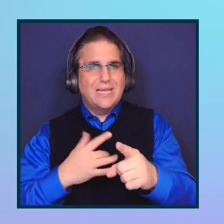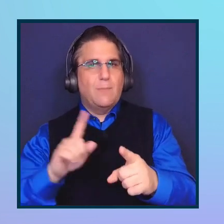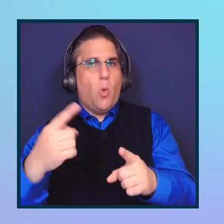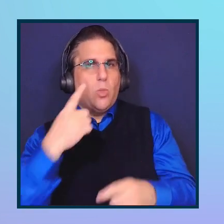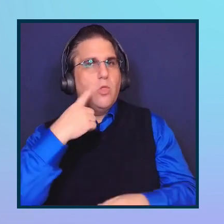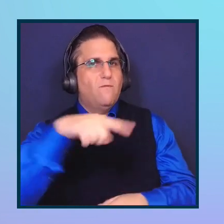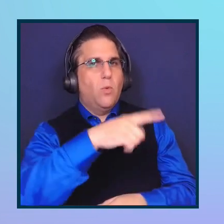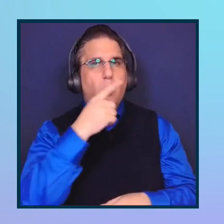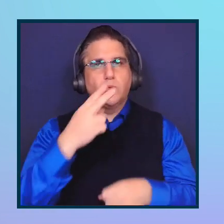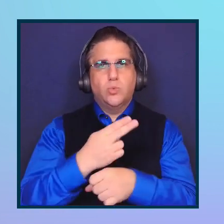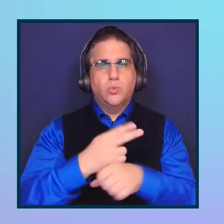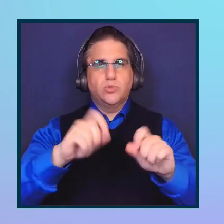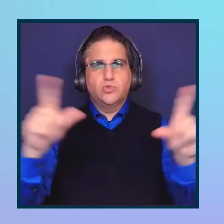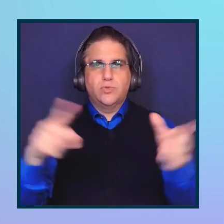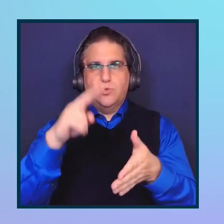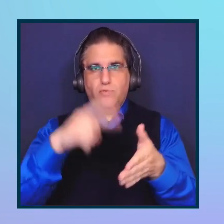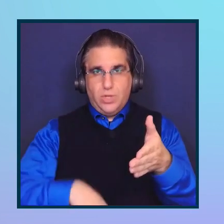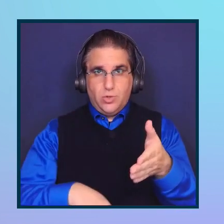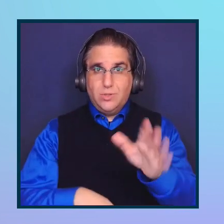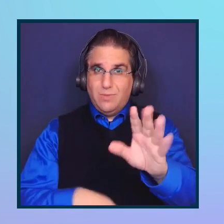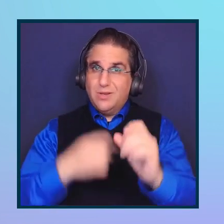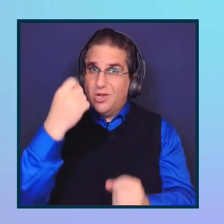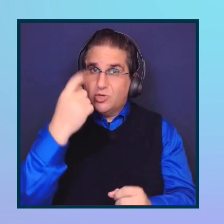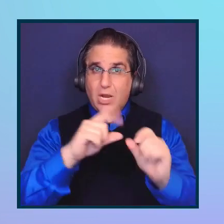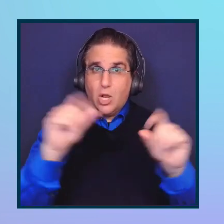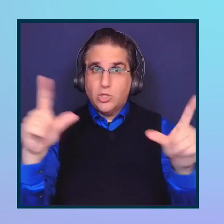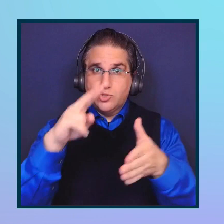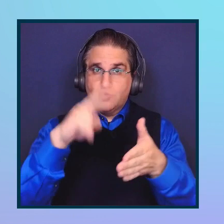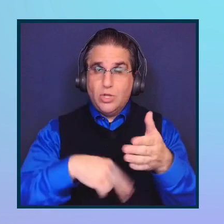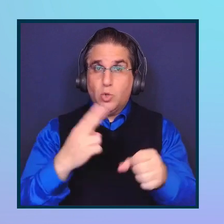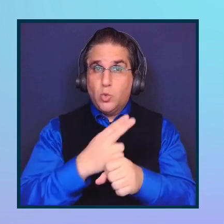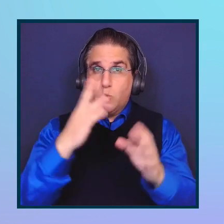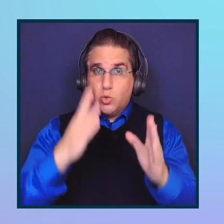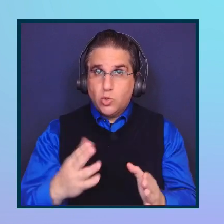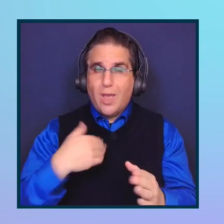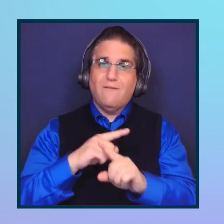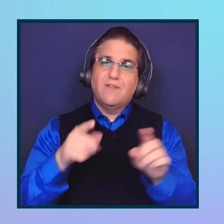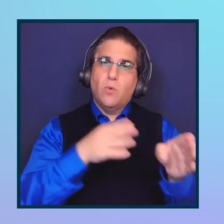Again, there are multiple ways this computer user can navigate to areas directly using landmarks for instance,